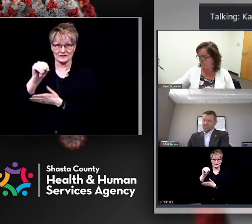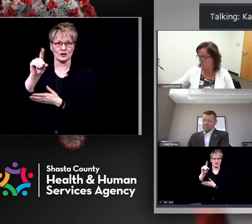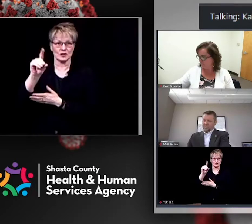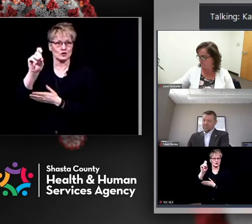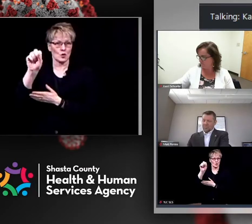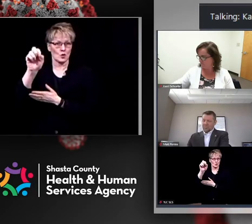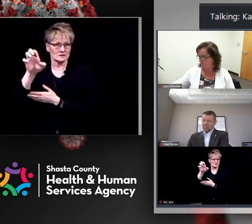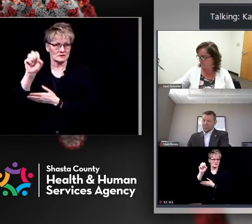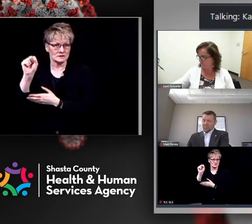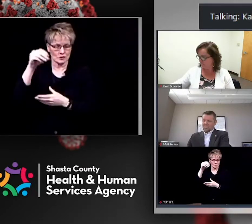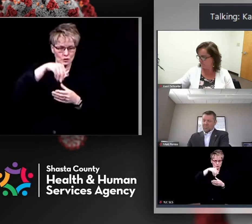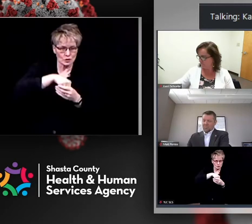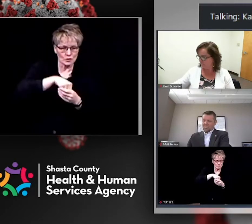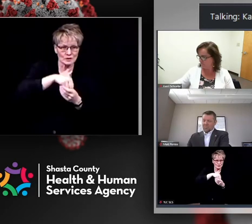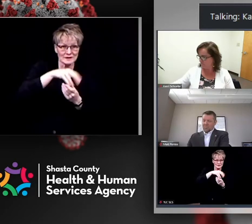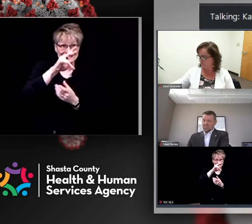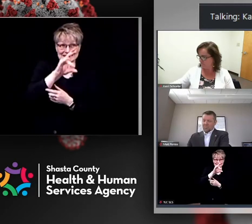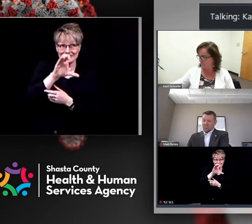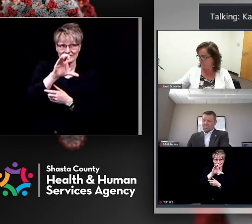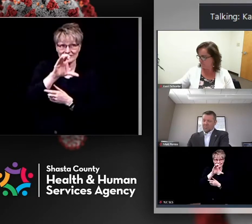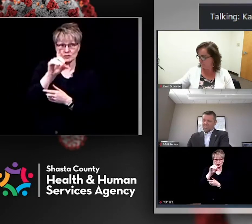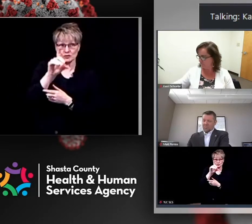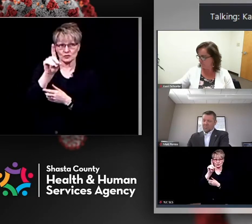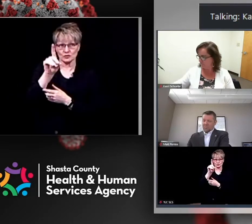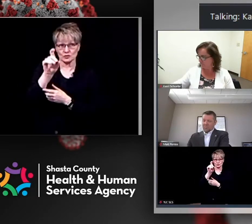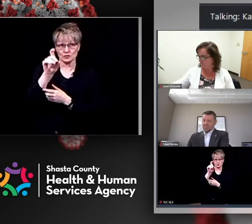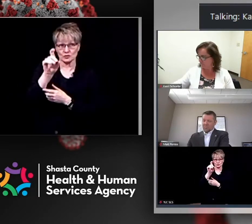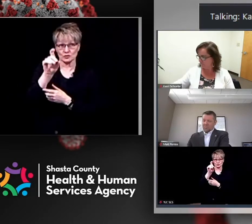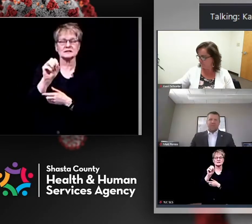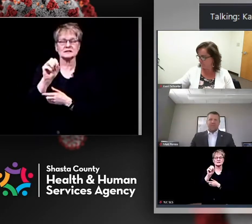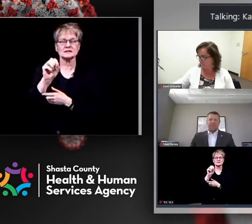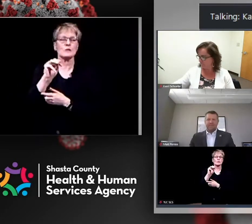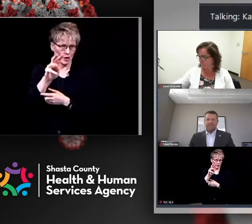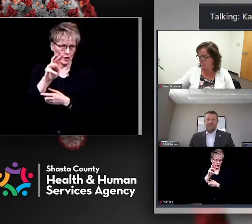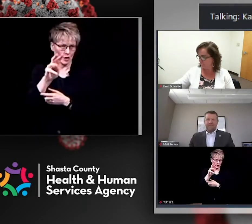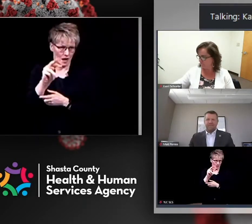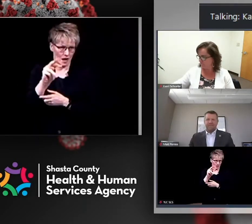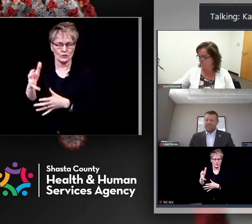of Moderna that we received early. We received it this week instead of next. So, that's good news.